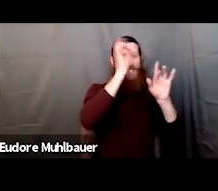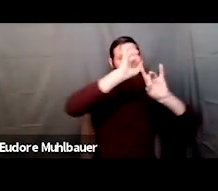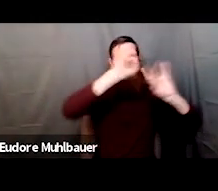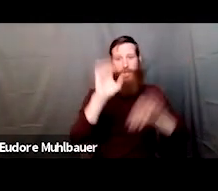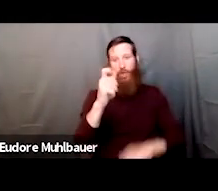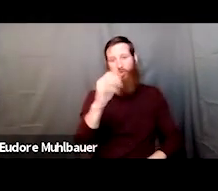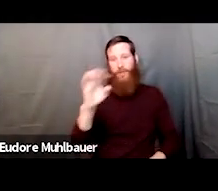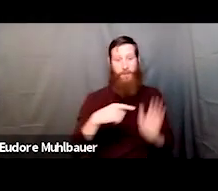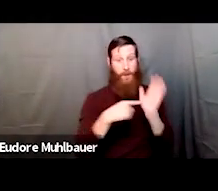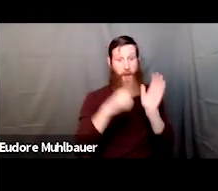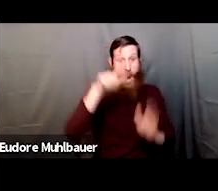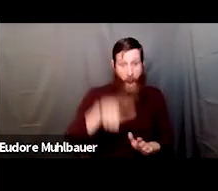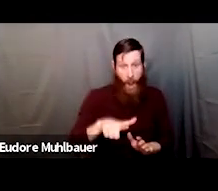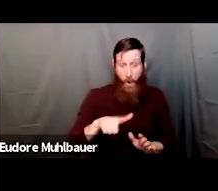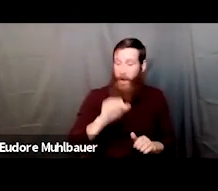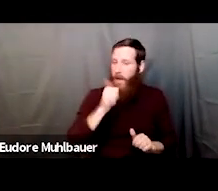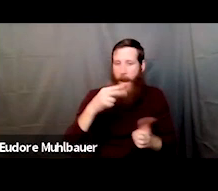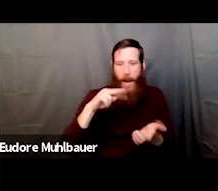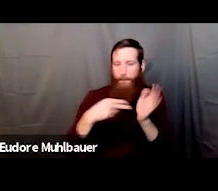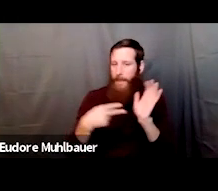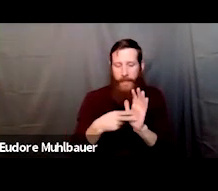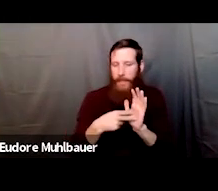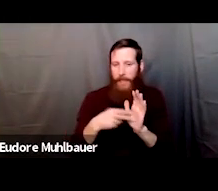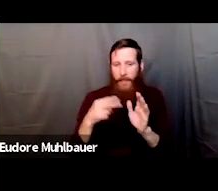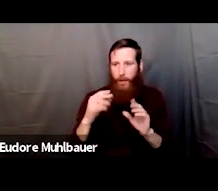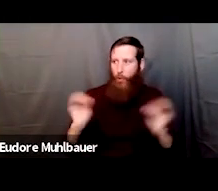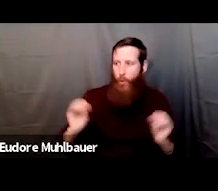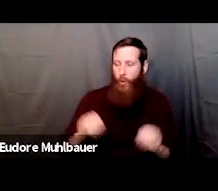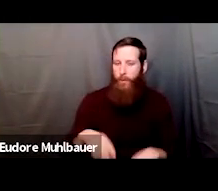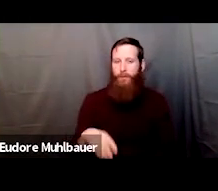low does not mean know avalanches extreme means pretty darn likely to see an avalanche.